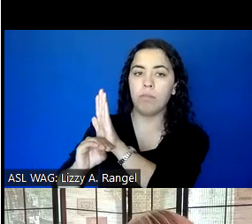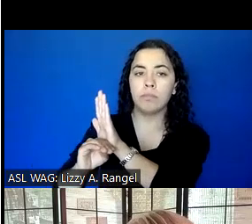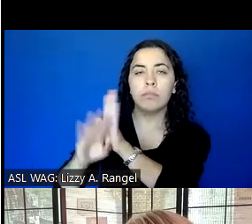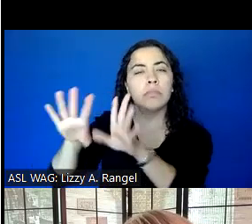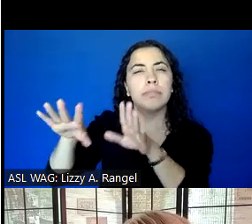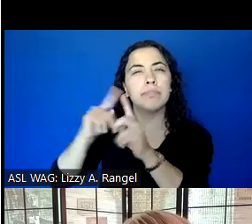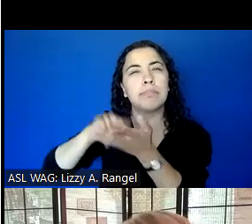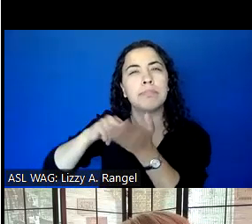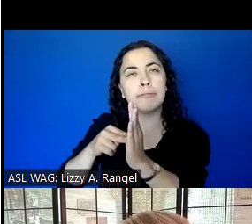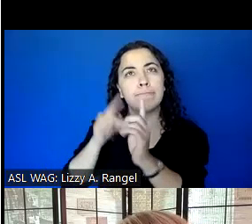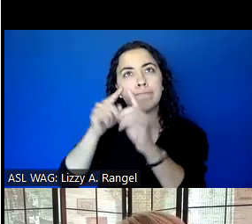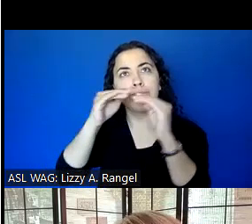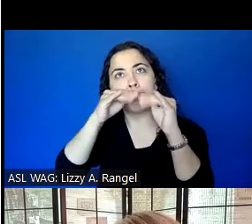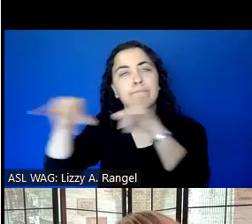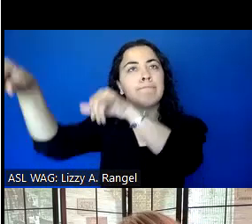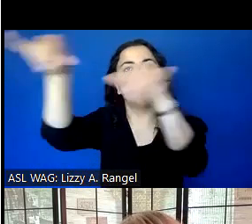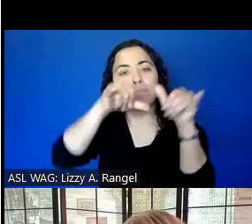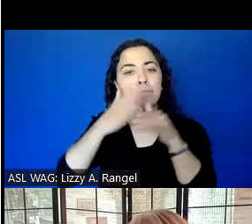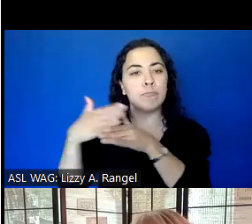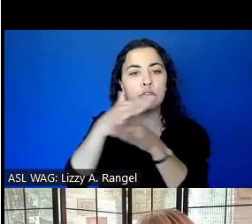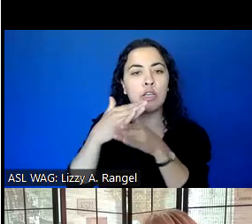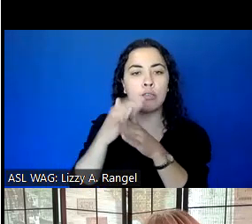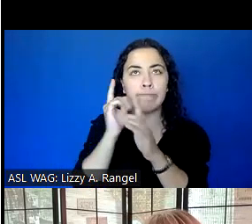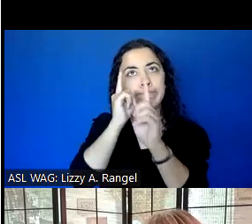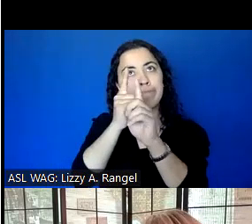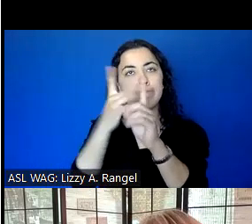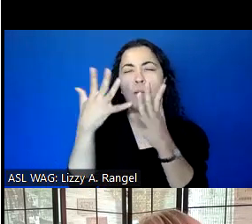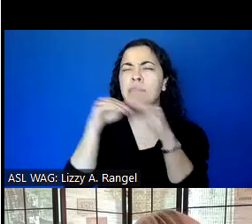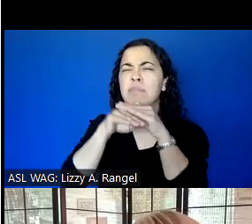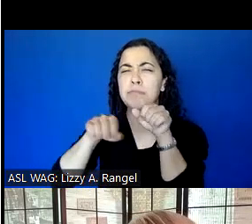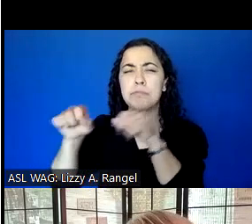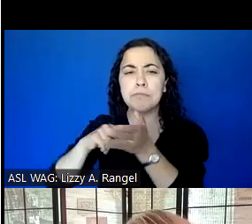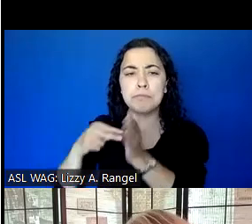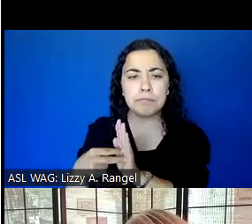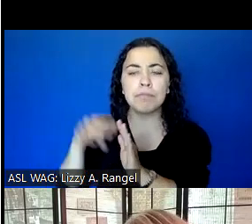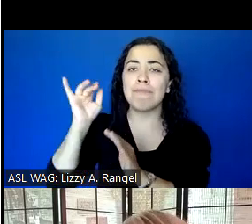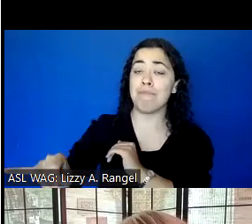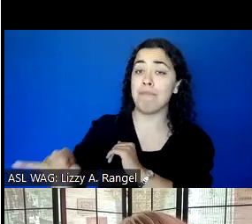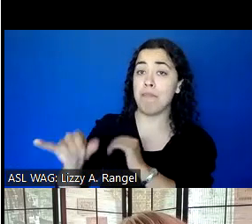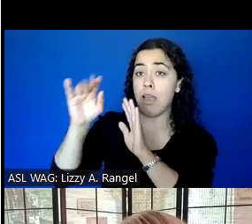don't want to dig deep into Accessibility 101. Then we will look at some security options and